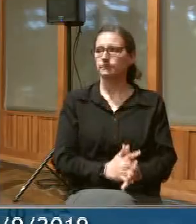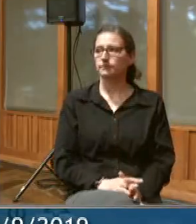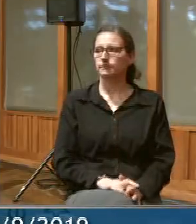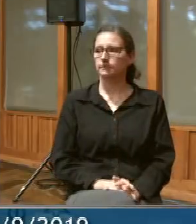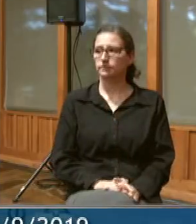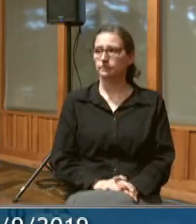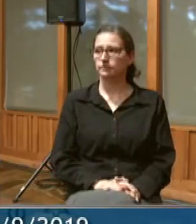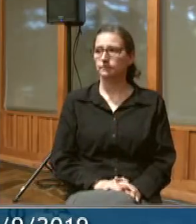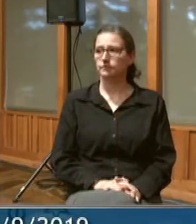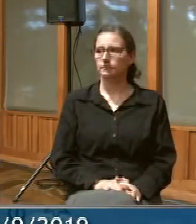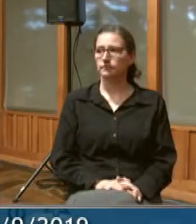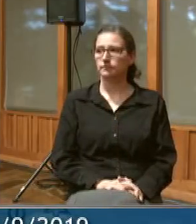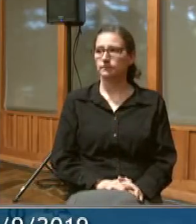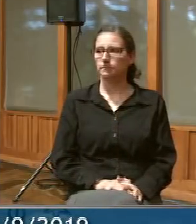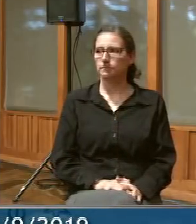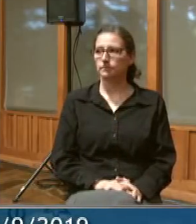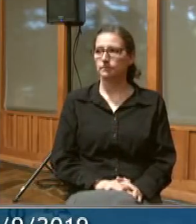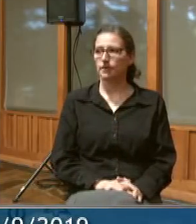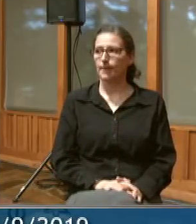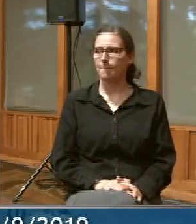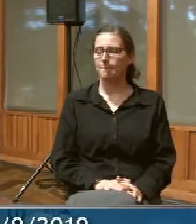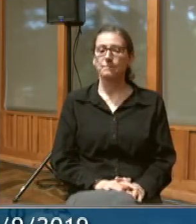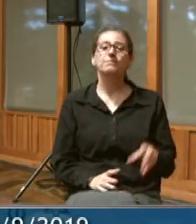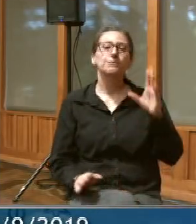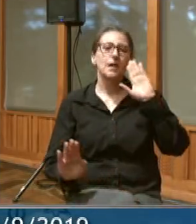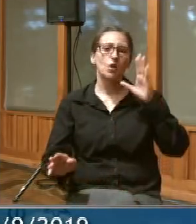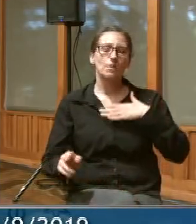I'M JUST SUPEREXTREMELY GRATEFUL. THANK YOU.